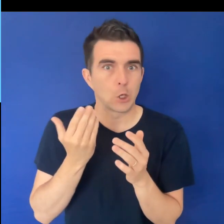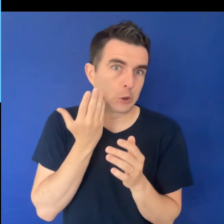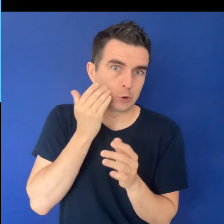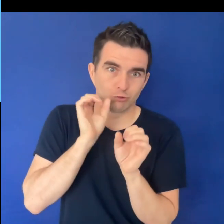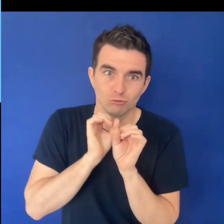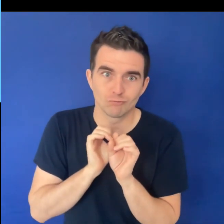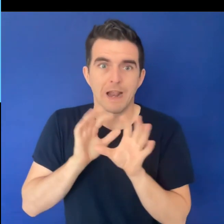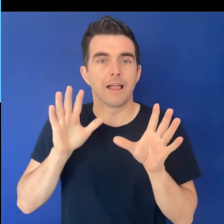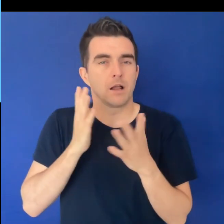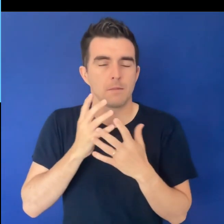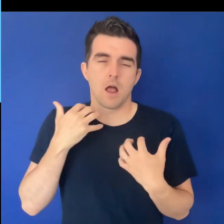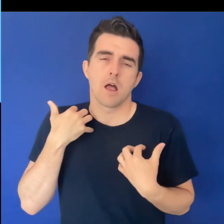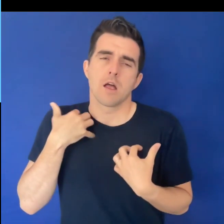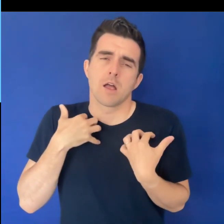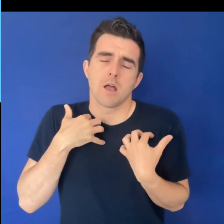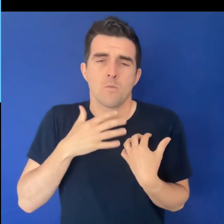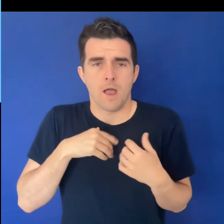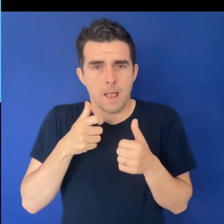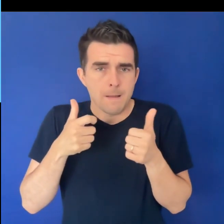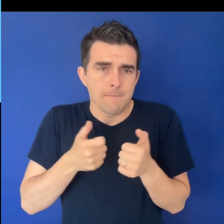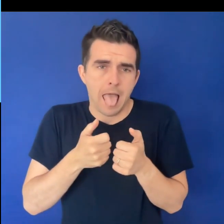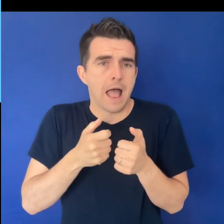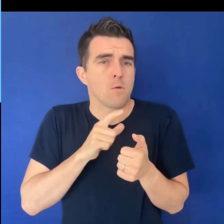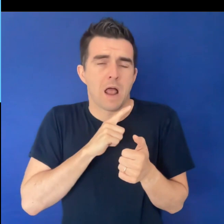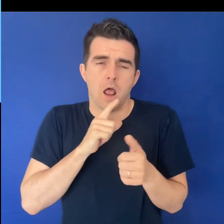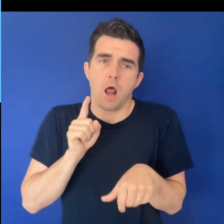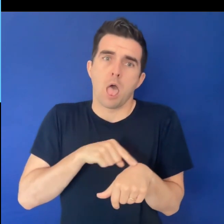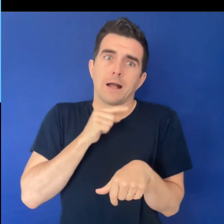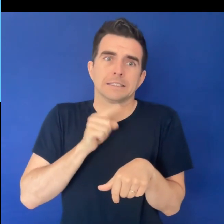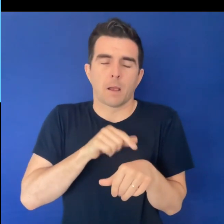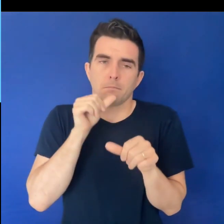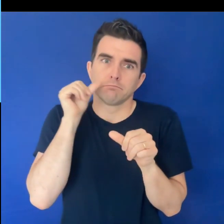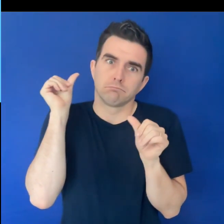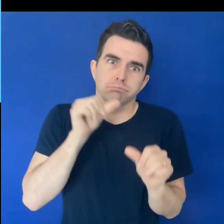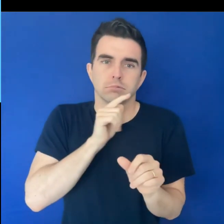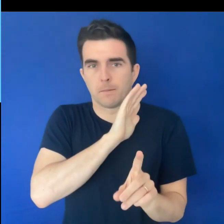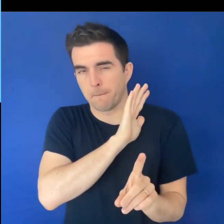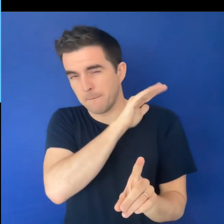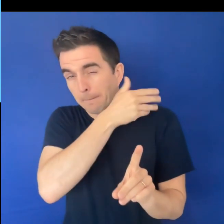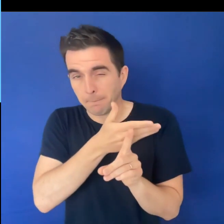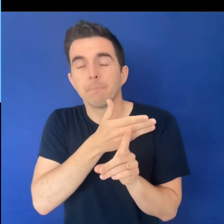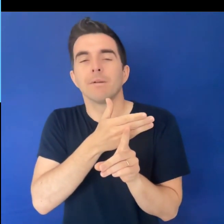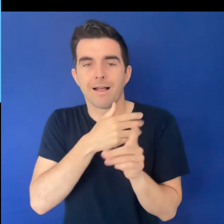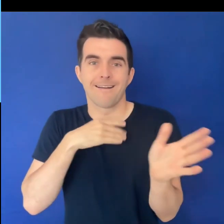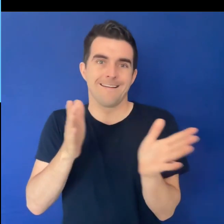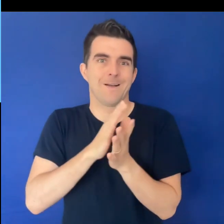how excited I was to play the game. I had been a long time fan of the series, and was finally ready